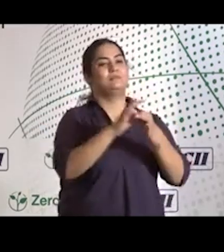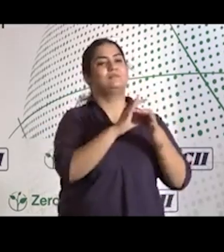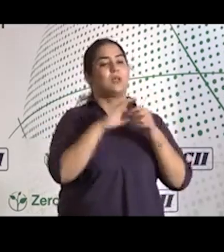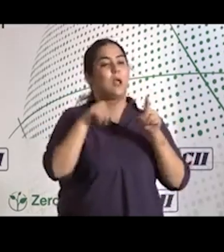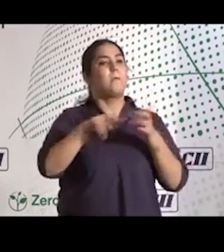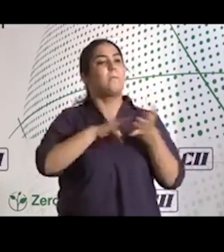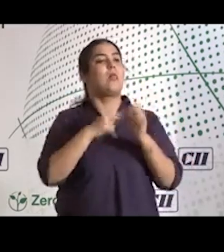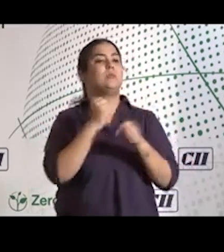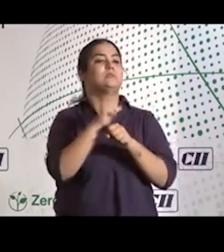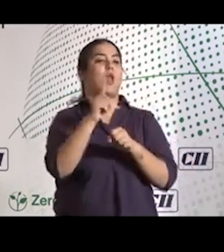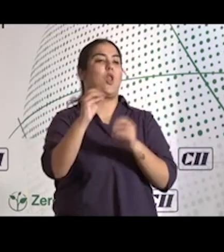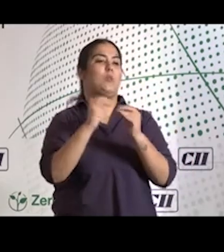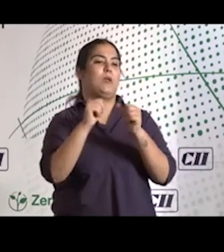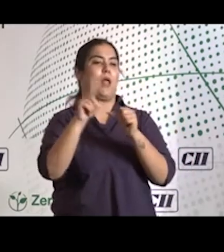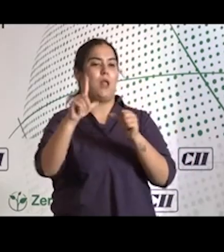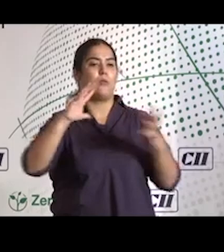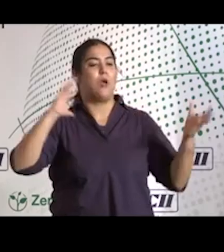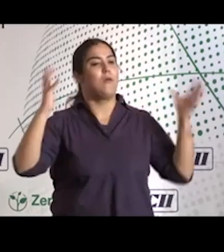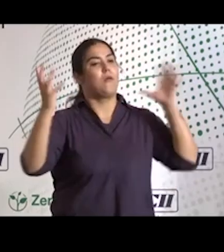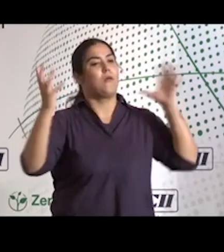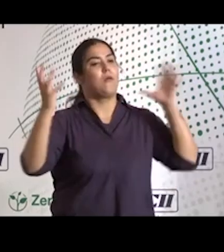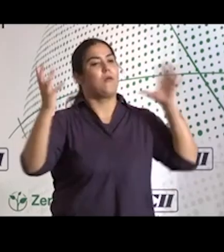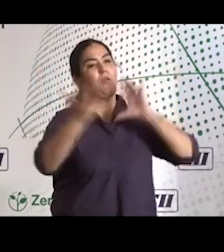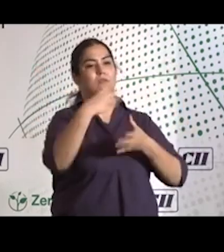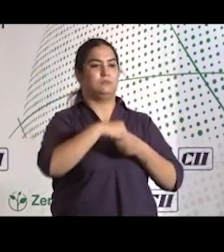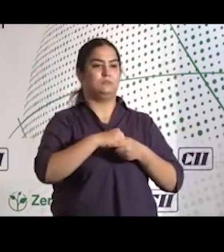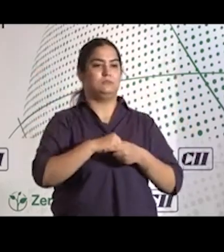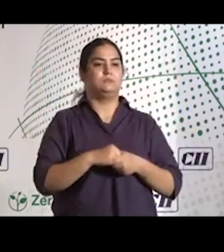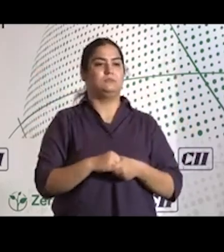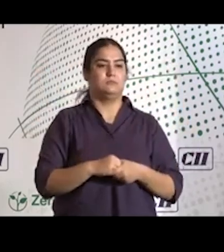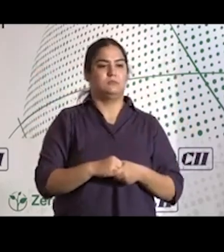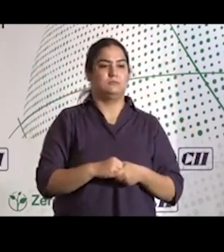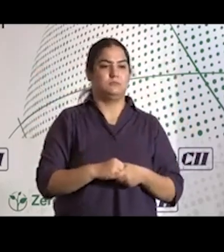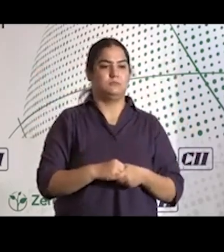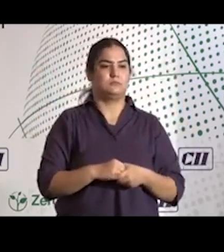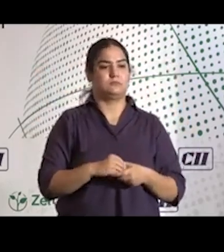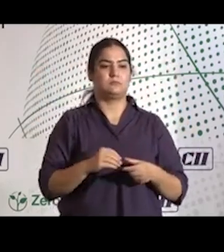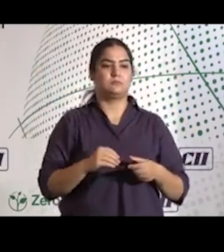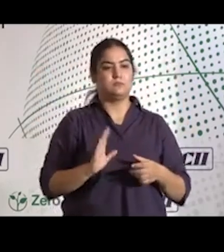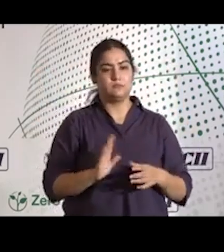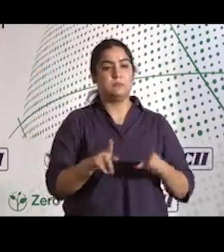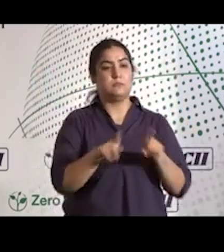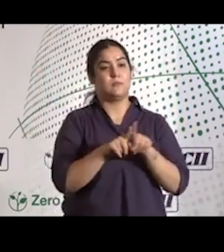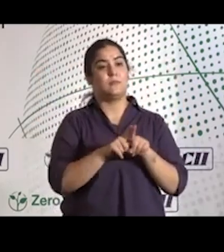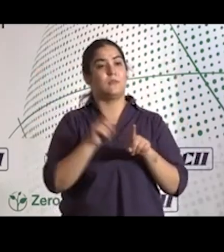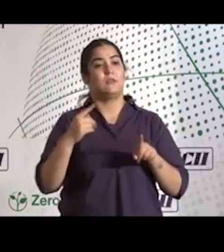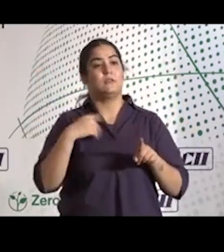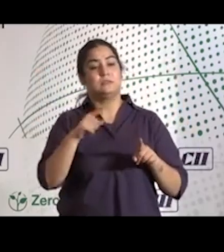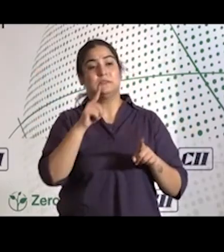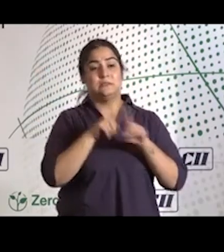We have to kind of look at that. I Got reminded of also I spoke about this at the fire,